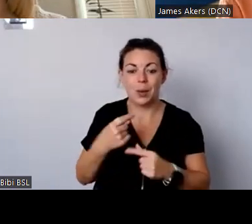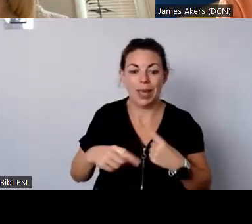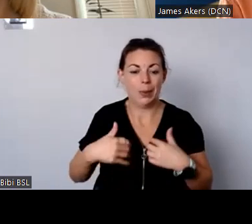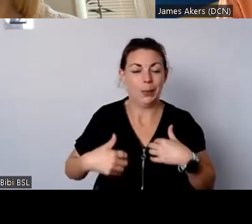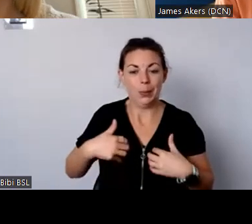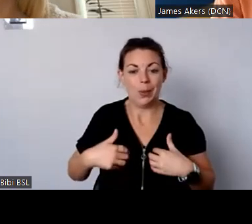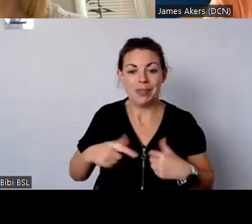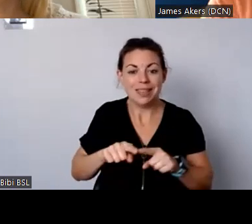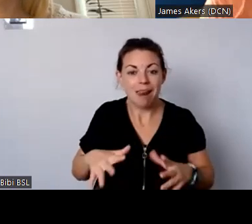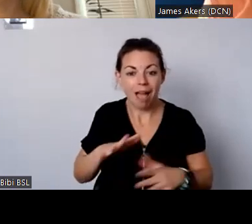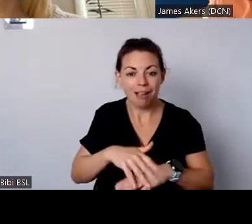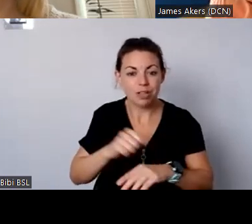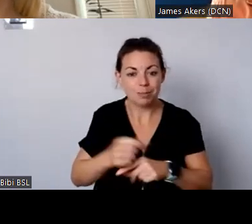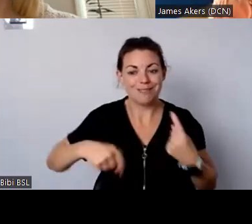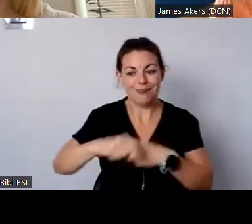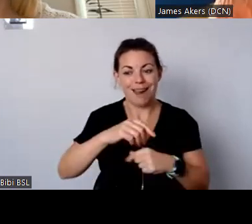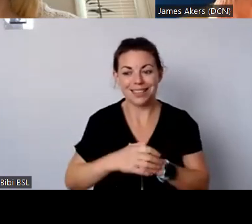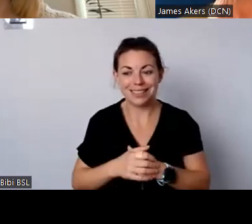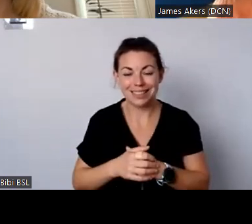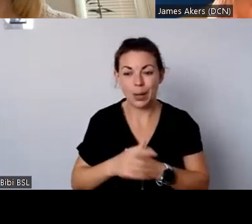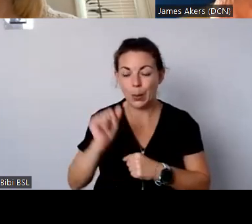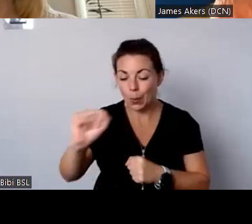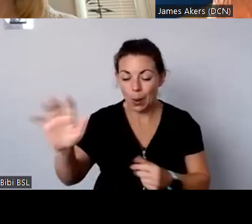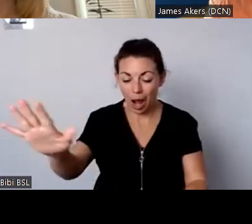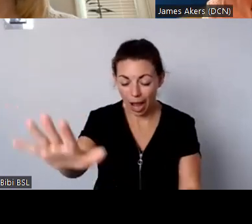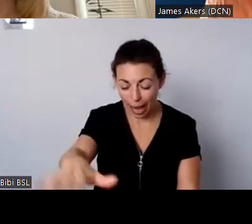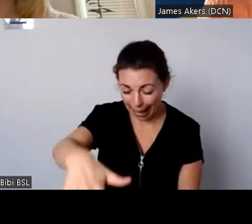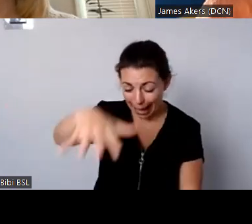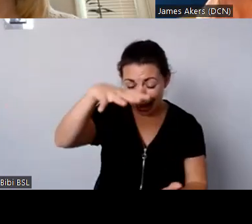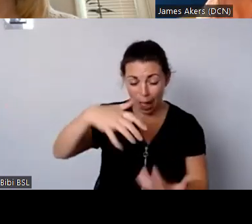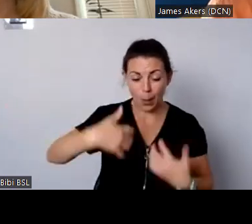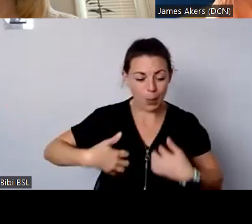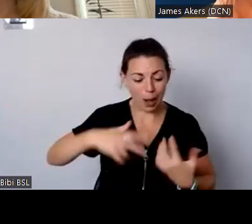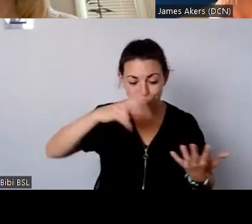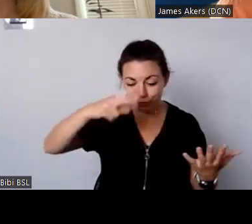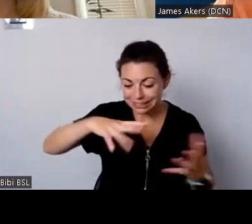We get to deep dive into all your wonderful projects, so we can't wait to read them. Please get them in.